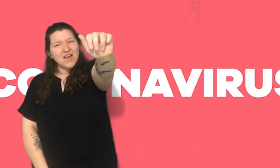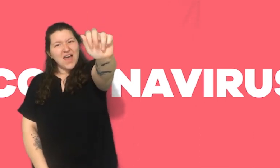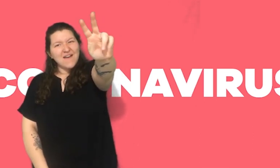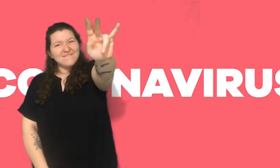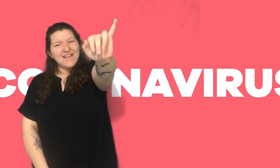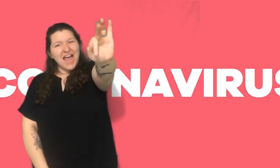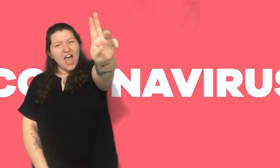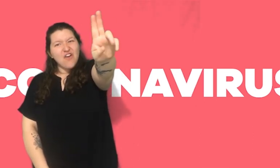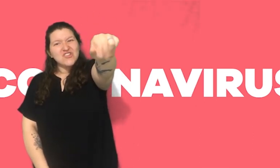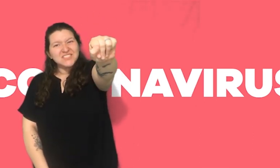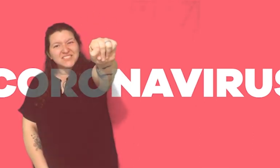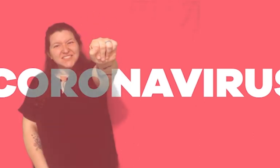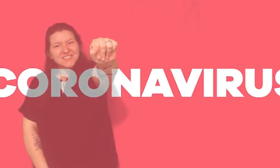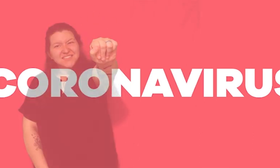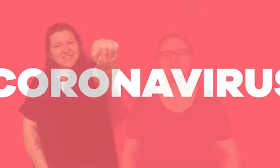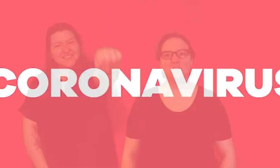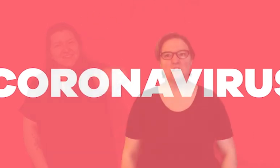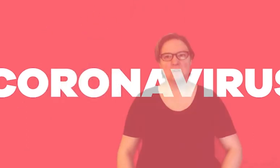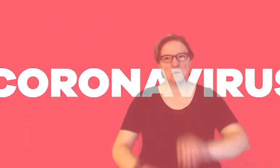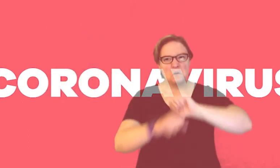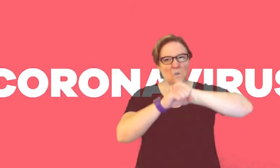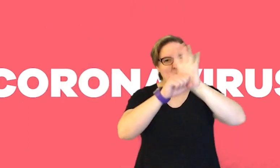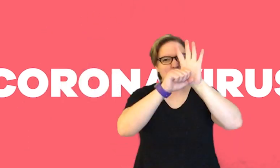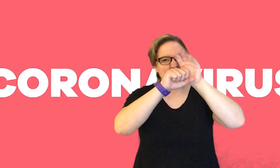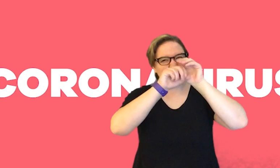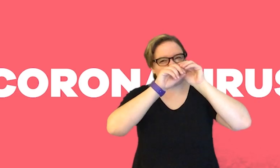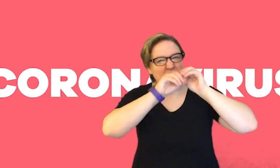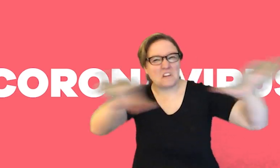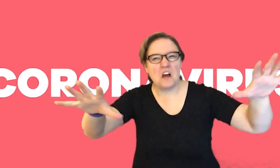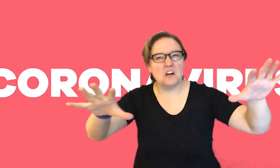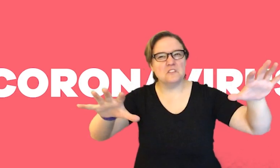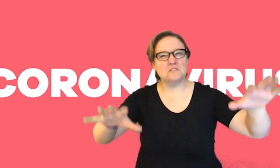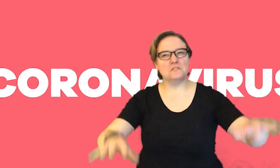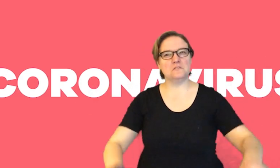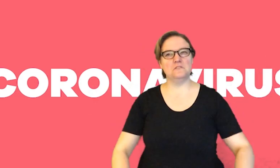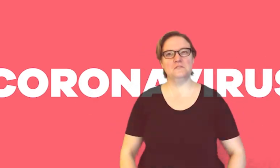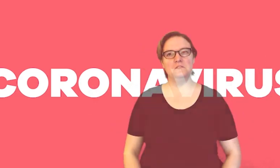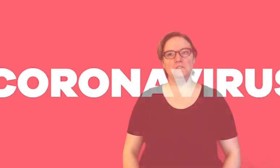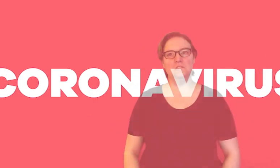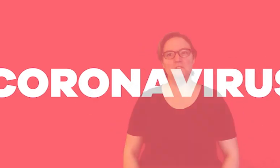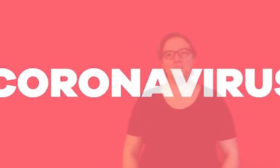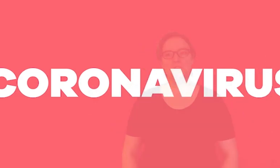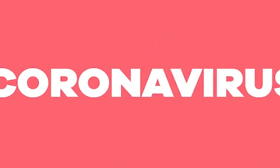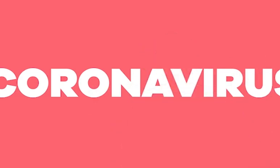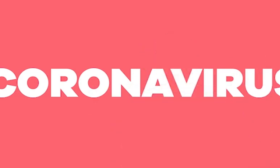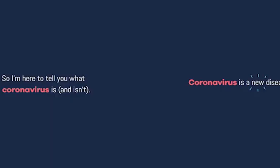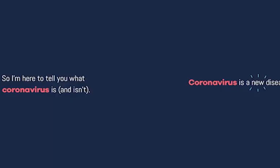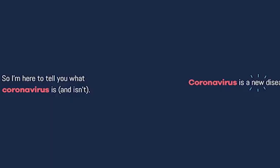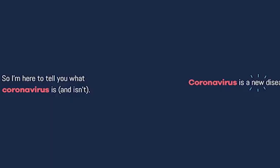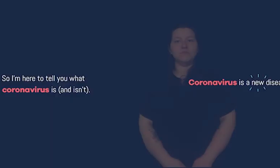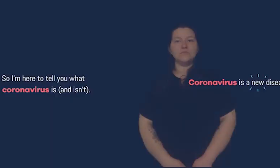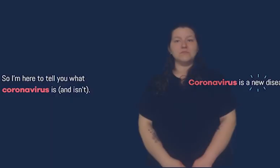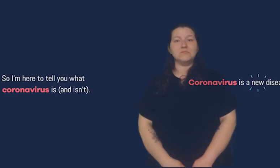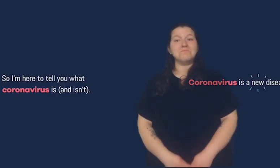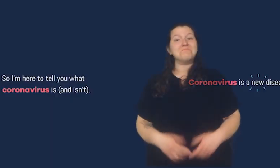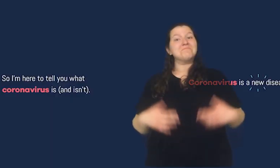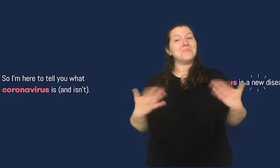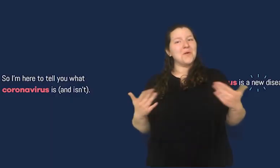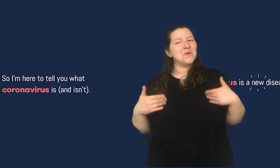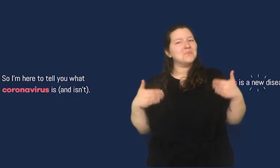Coronavirus